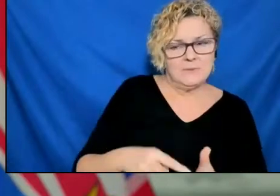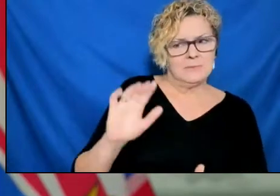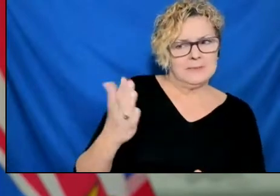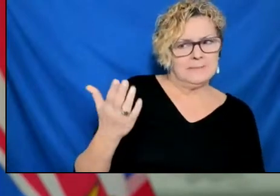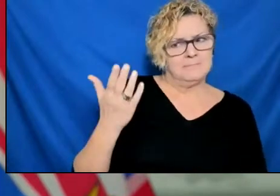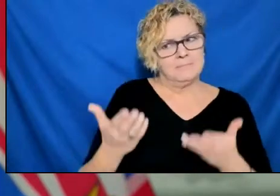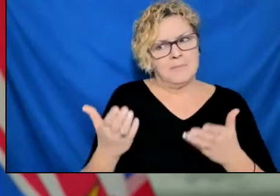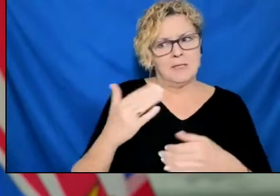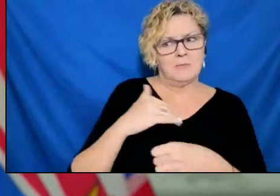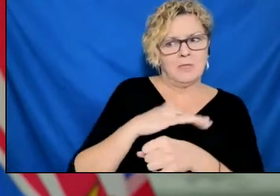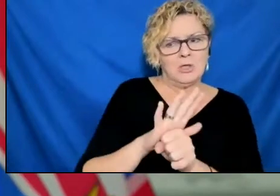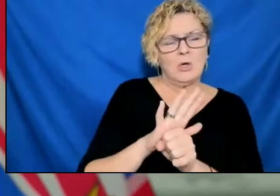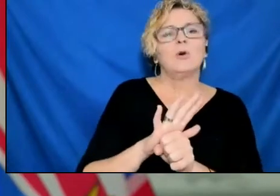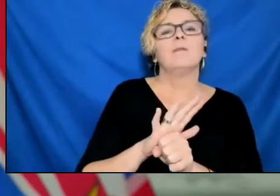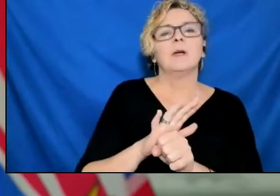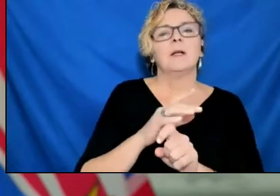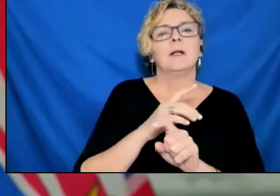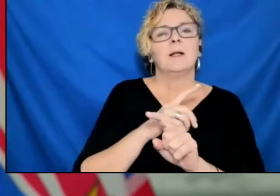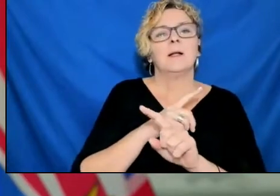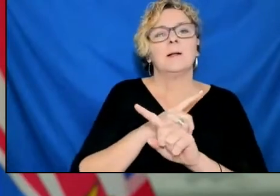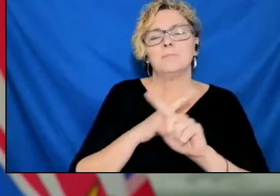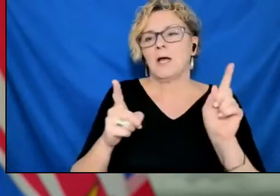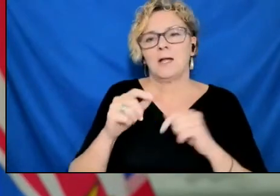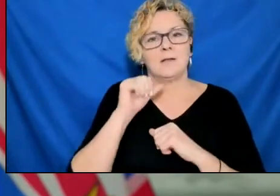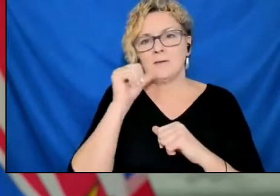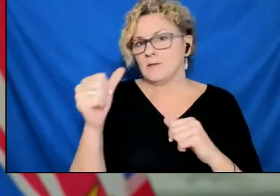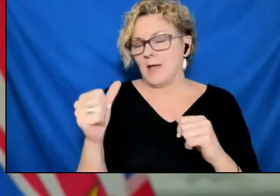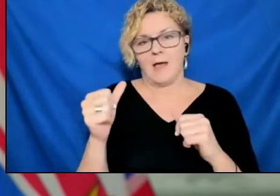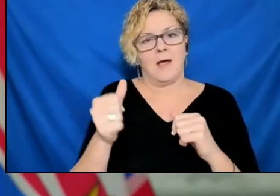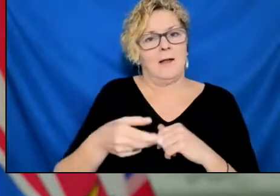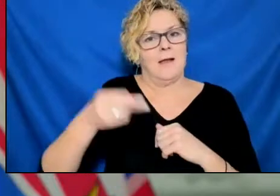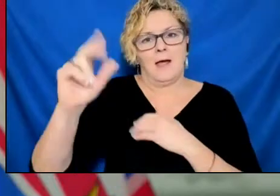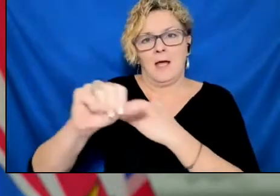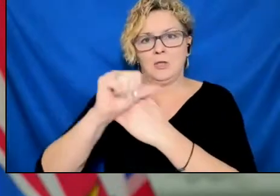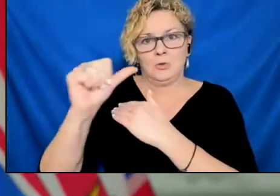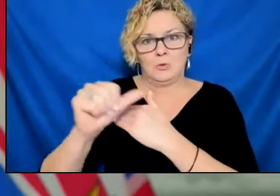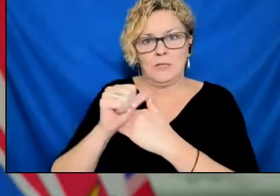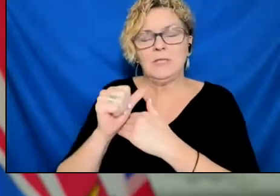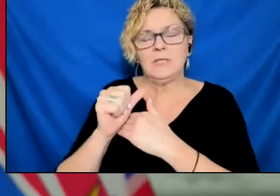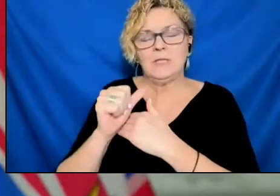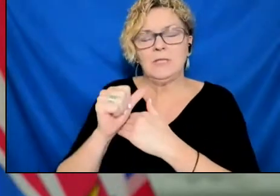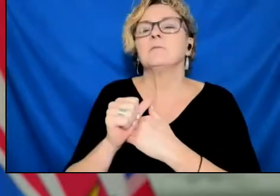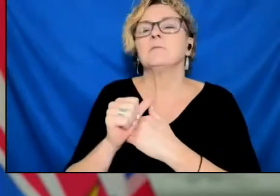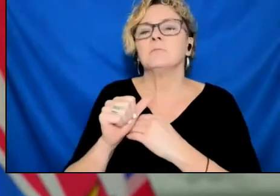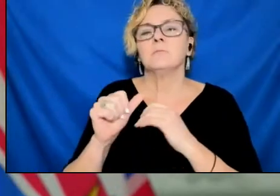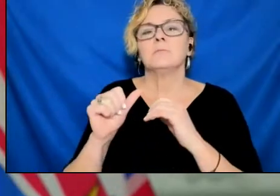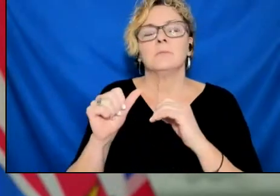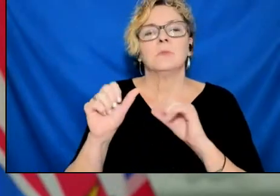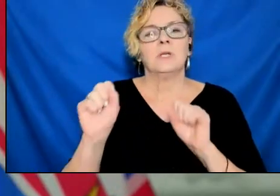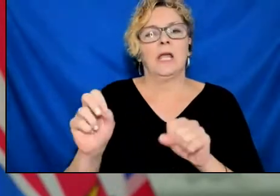disease but people with symptoms where it can help understand if